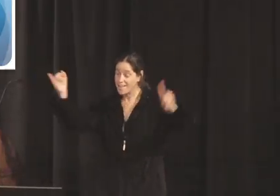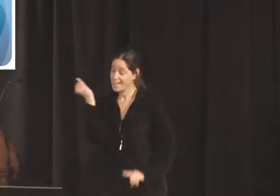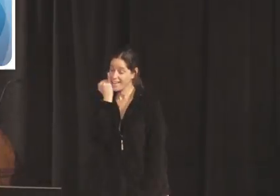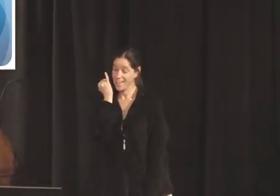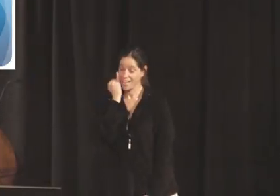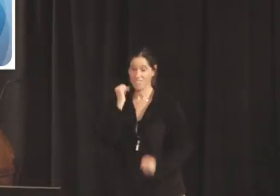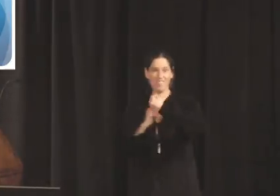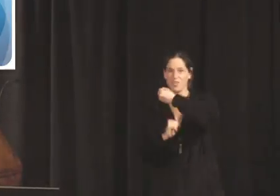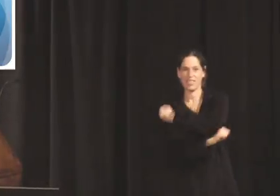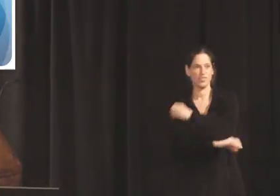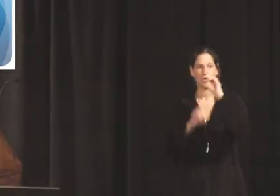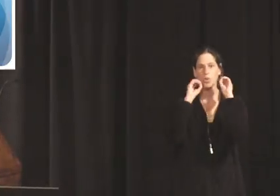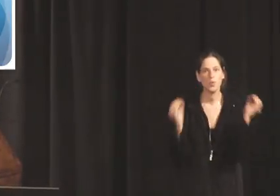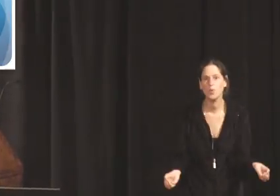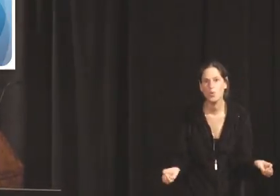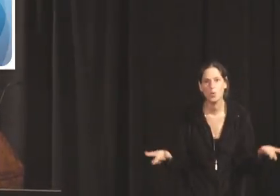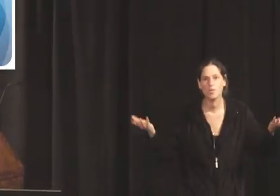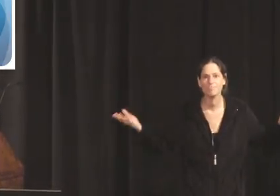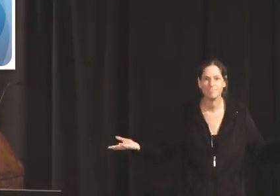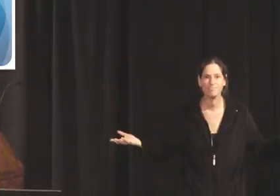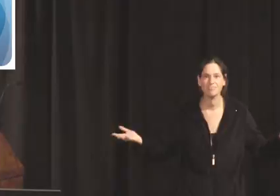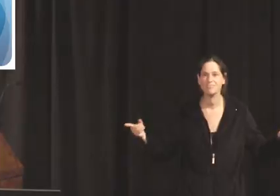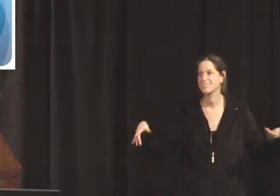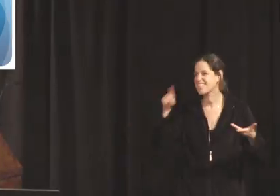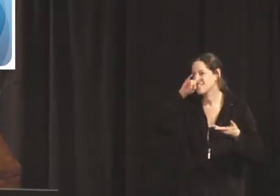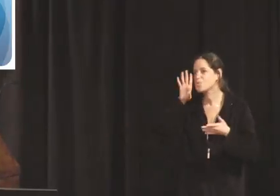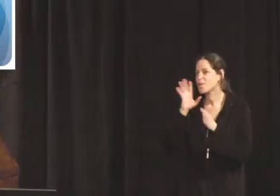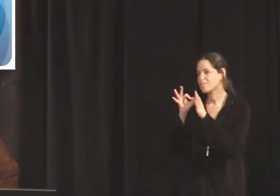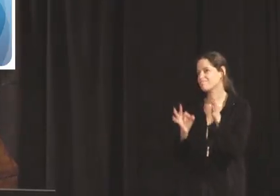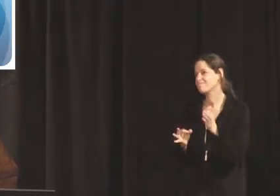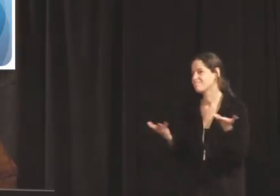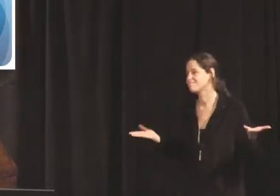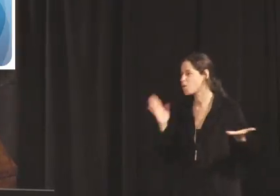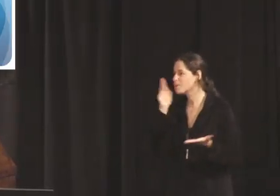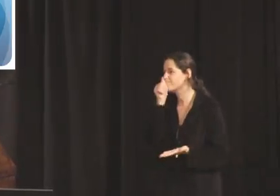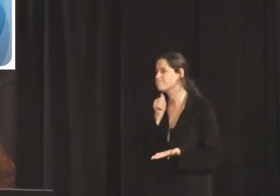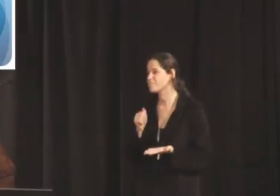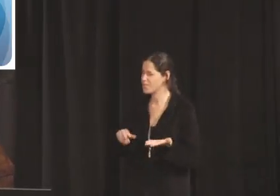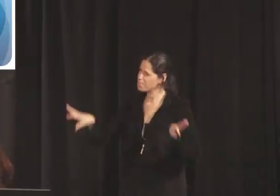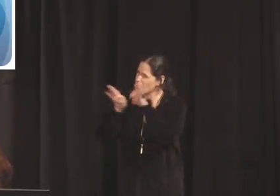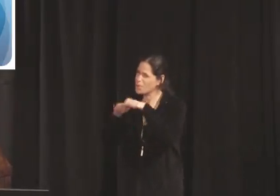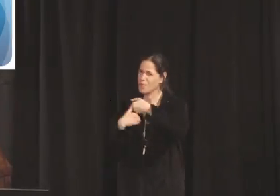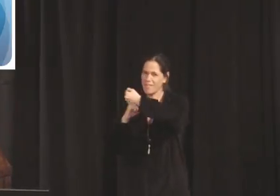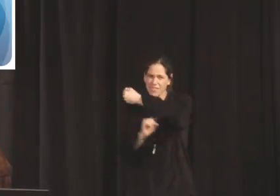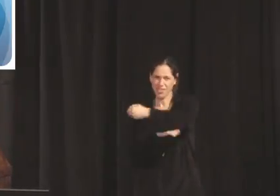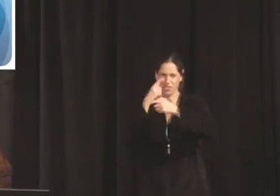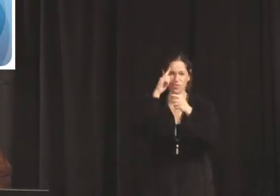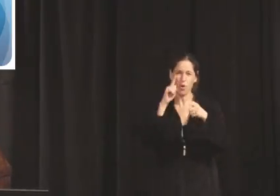But, if that foundation isn't present in the first place, you're going to have delays. It's going to be hard on them